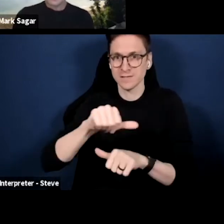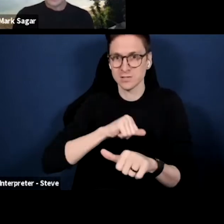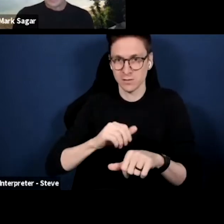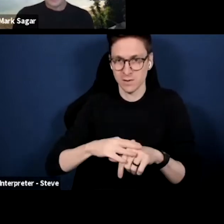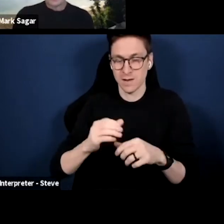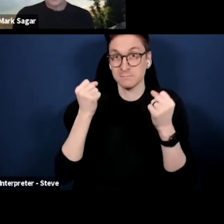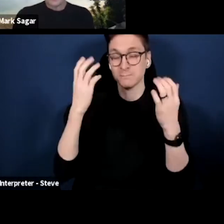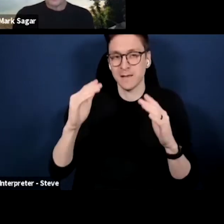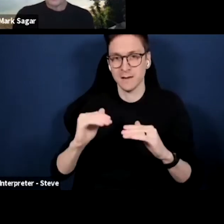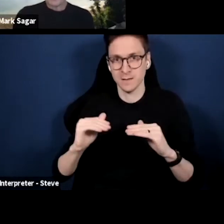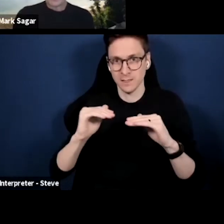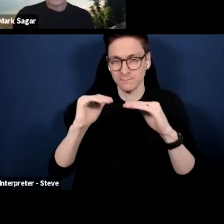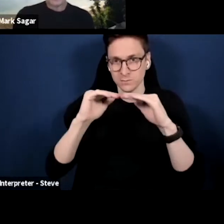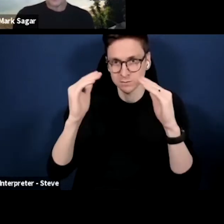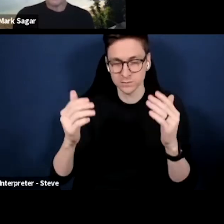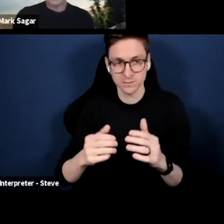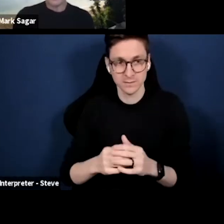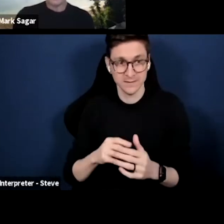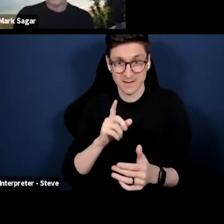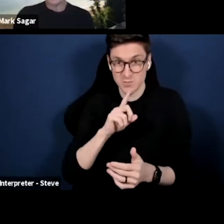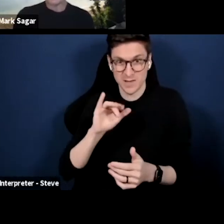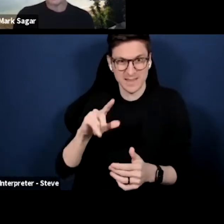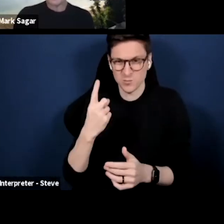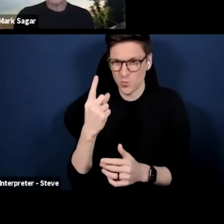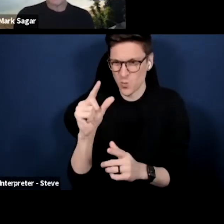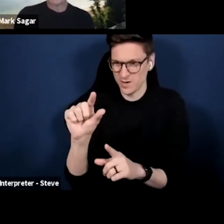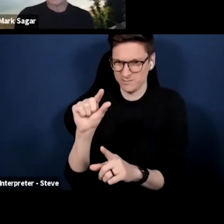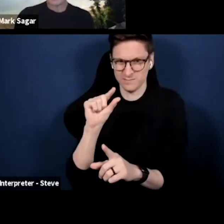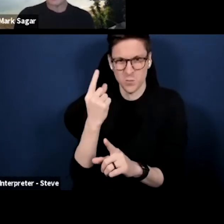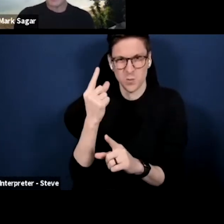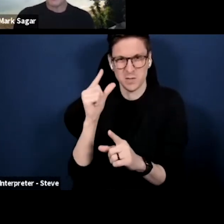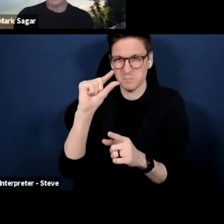and that's only one part of the story because we interact with other people